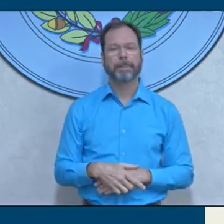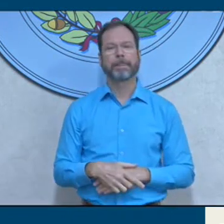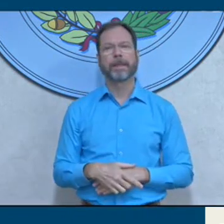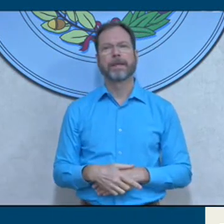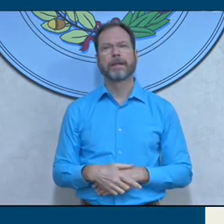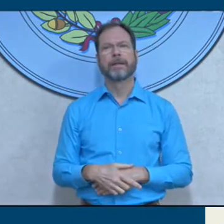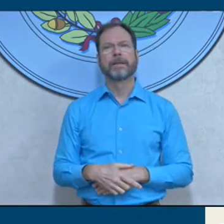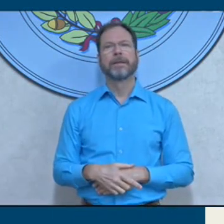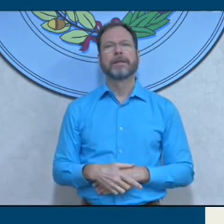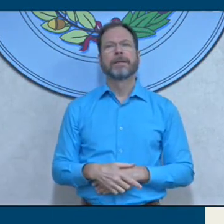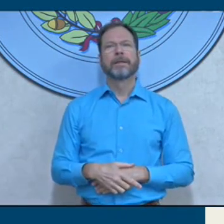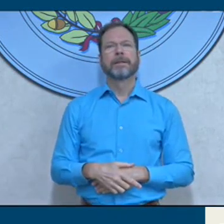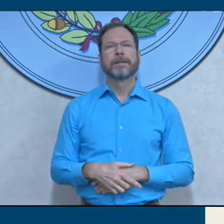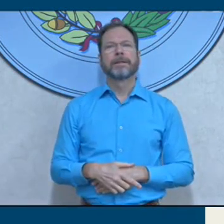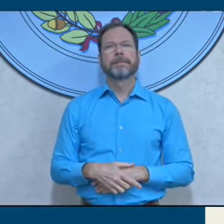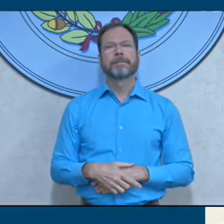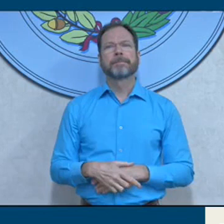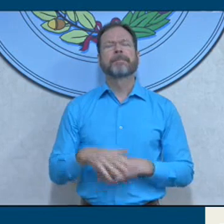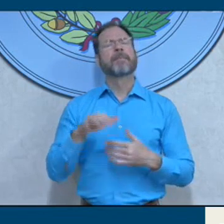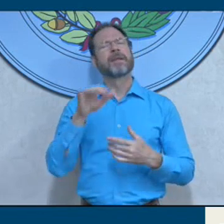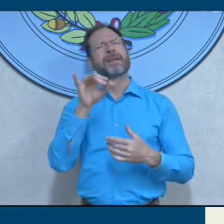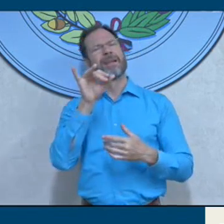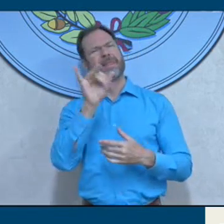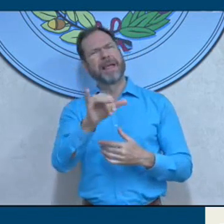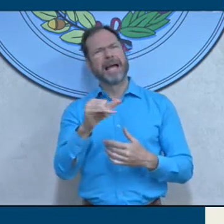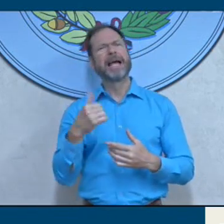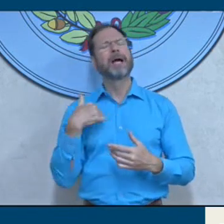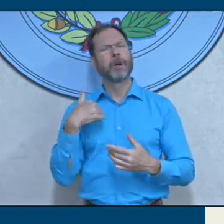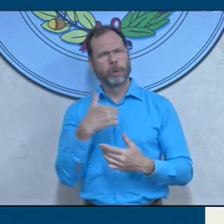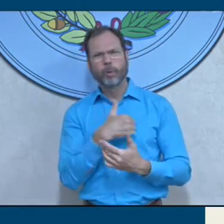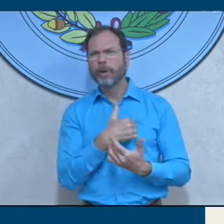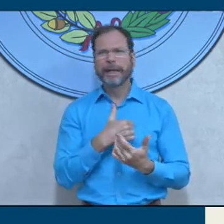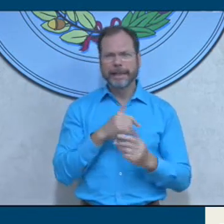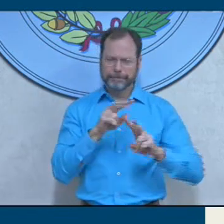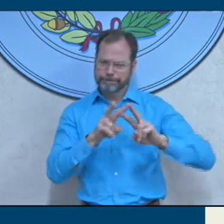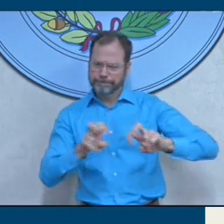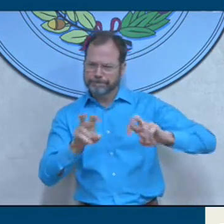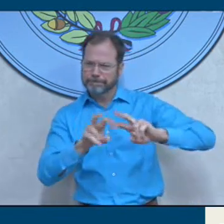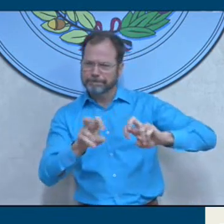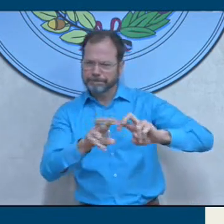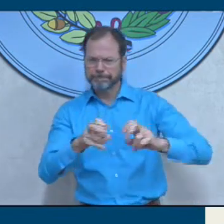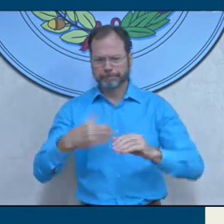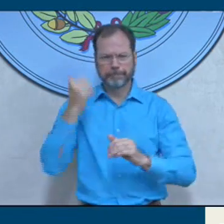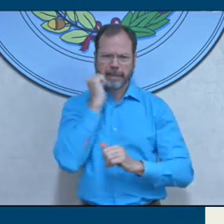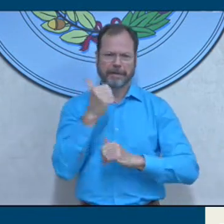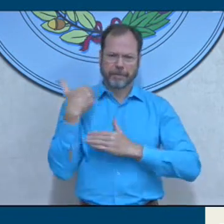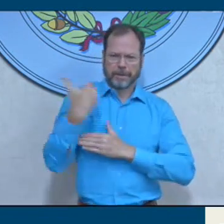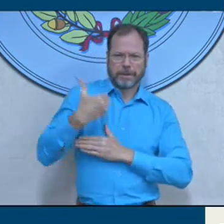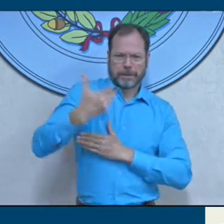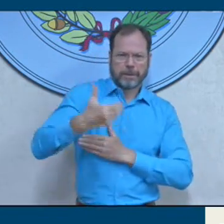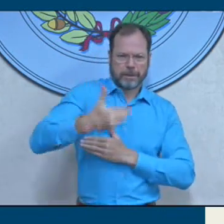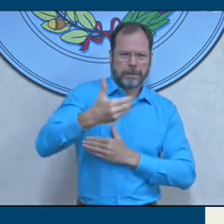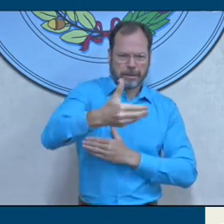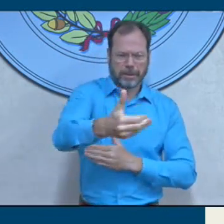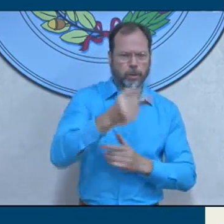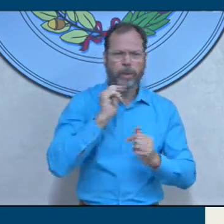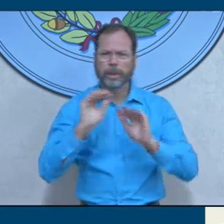HAVING TO BE A MASSIVE SPIKE OR INCREASE AND THE NUMBER OF PEOPLE TESTING POSITIVE. I WANT YOU TO KNOW THAT THIS IS